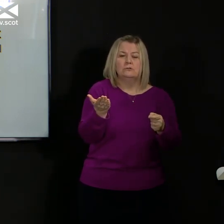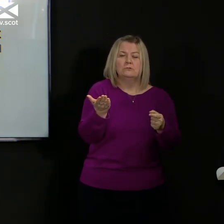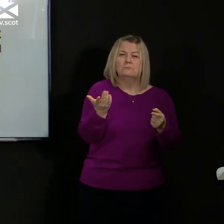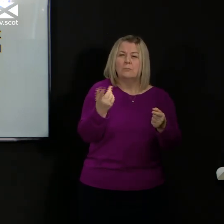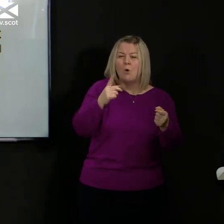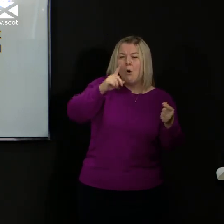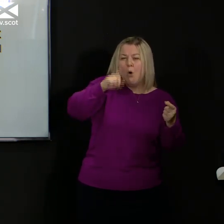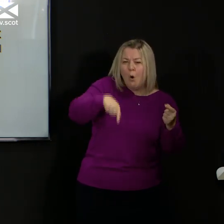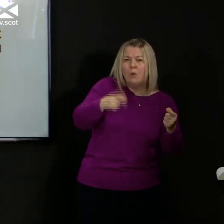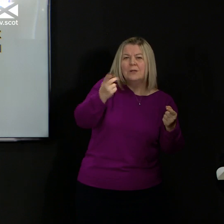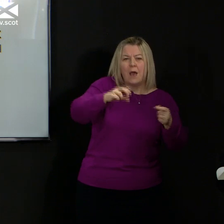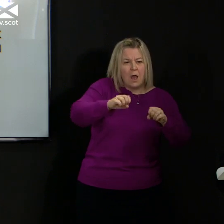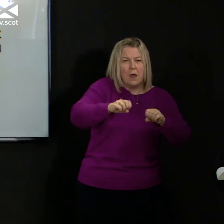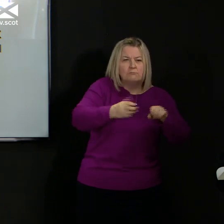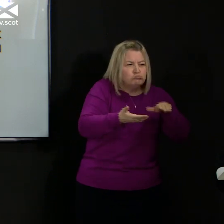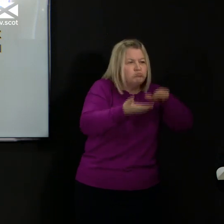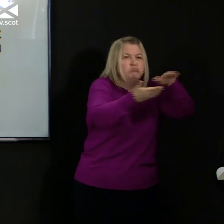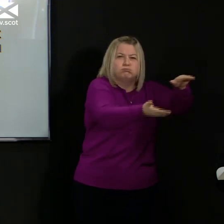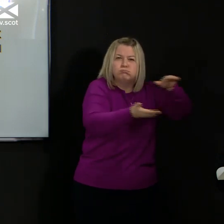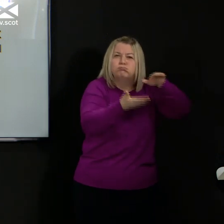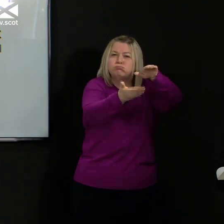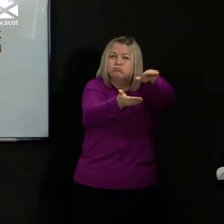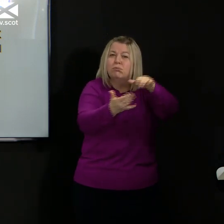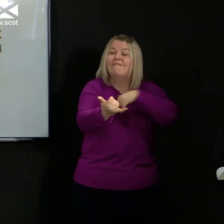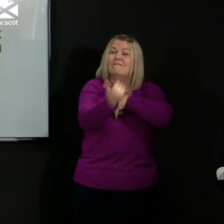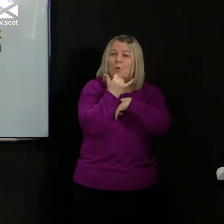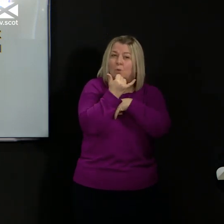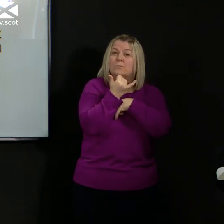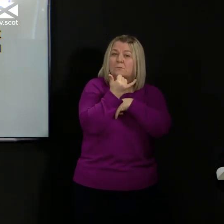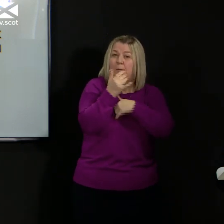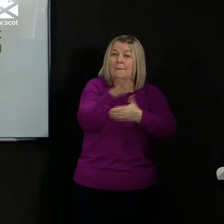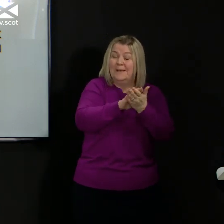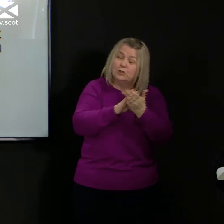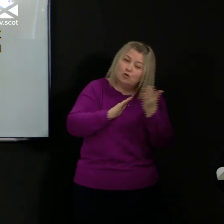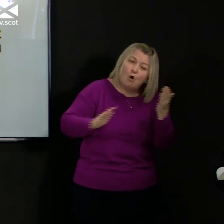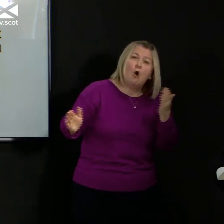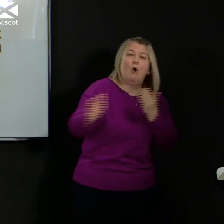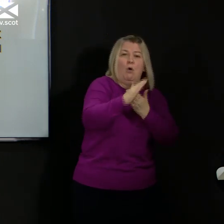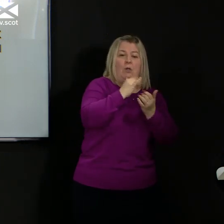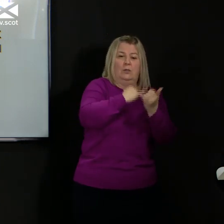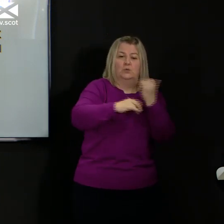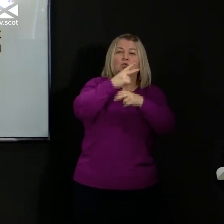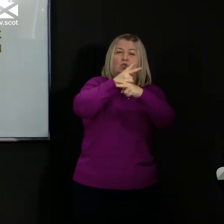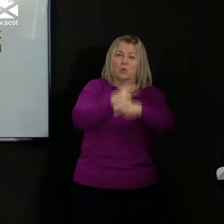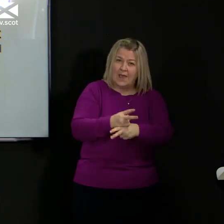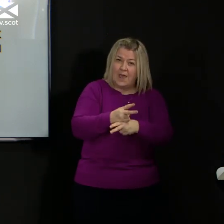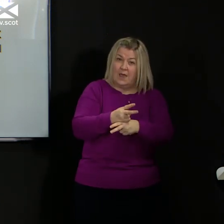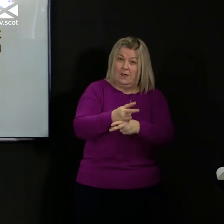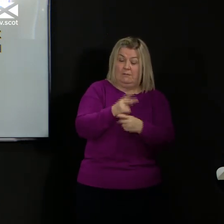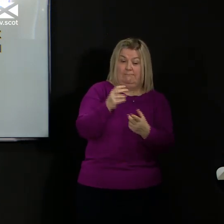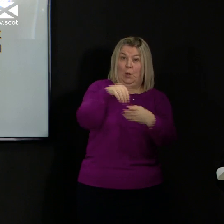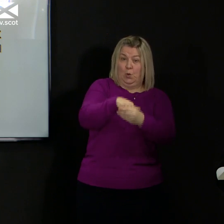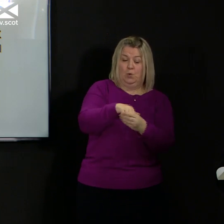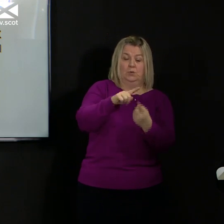ordering and distribution line for all social care provision, both care at home, care homes,